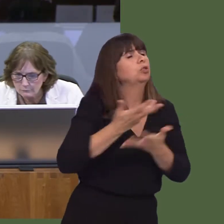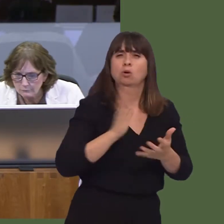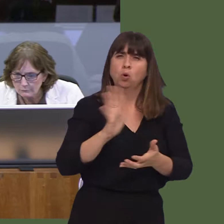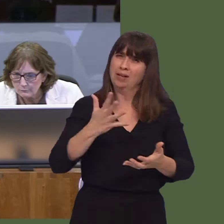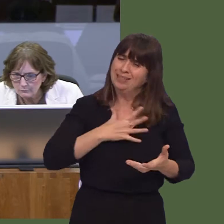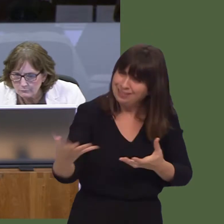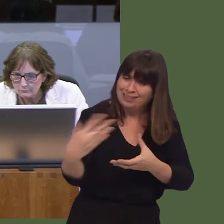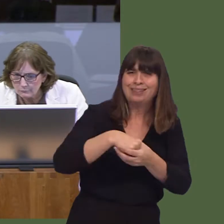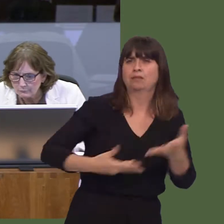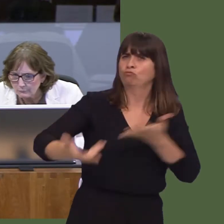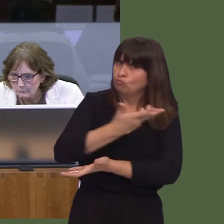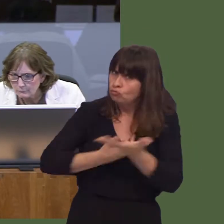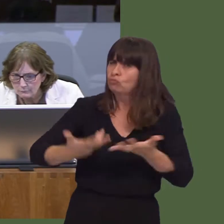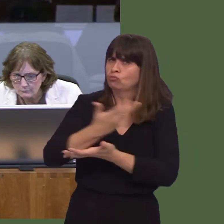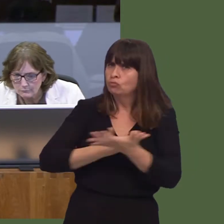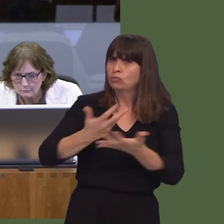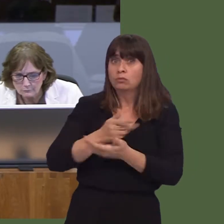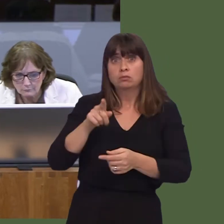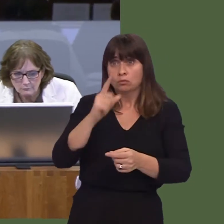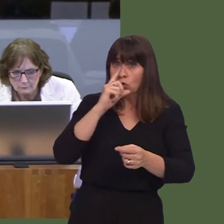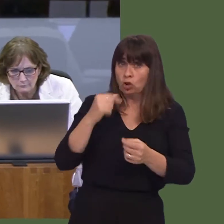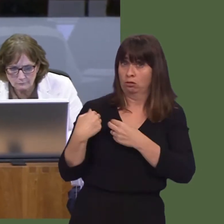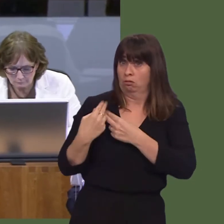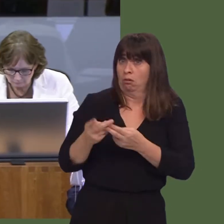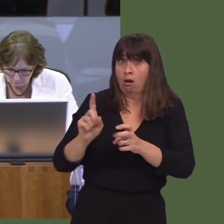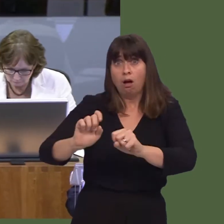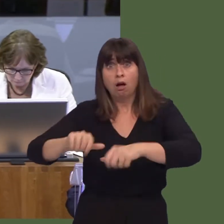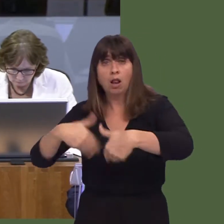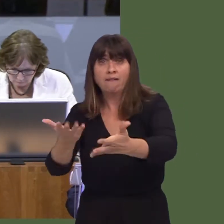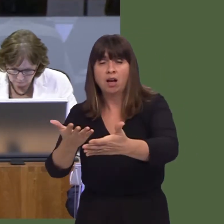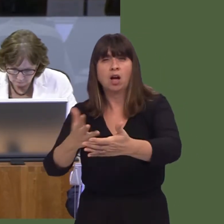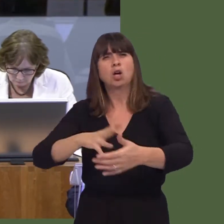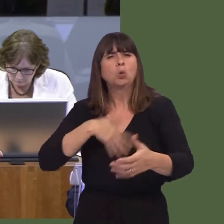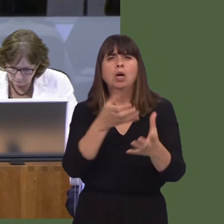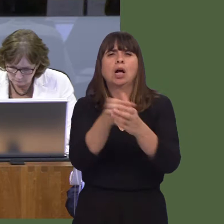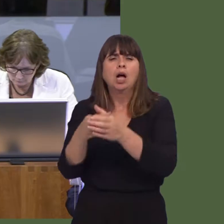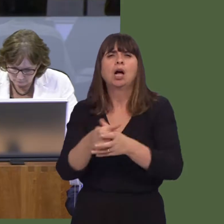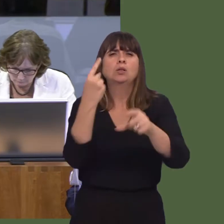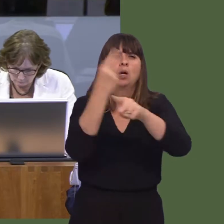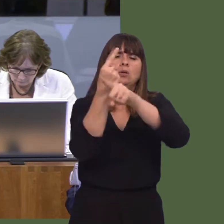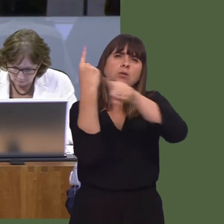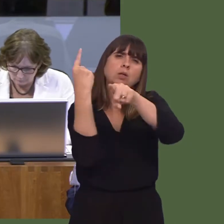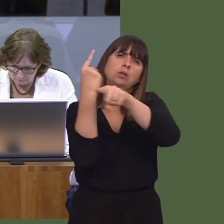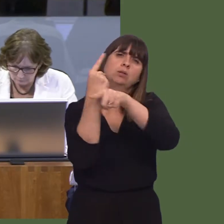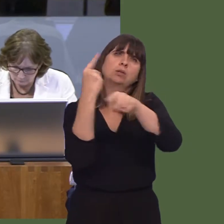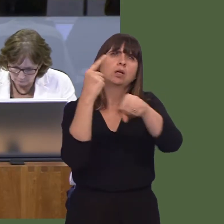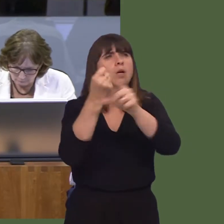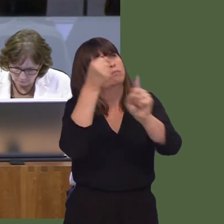who actually can deliver a service and not just the ones who spend a lot of their time and their resources on lobbying us with policy ideas?